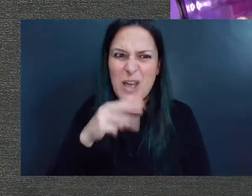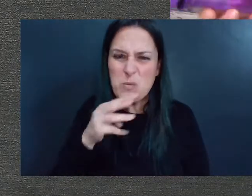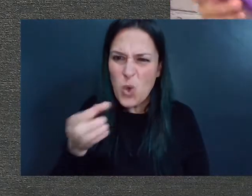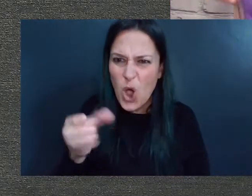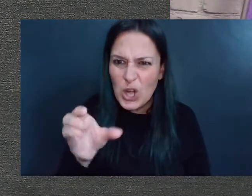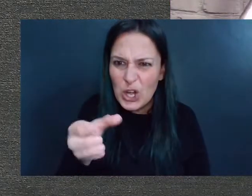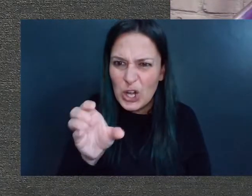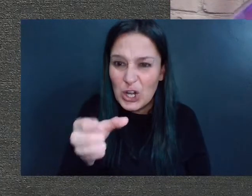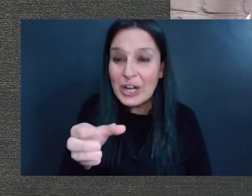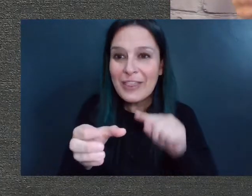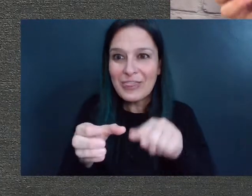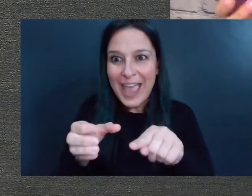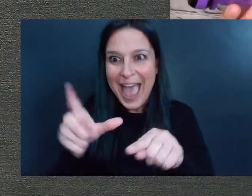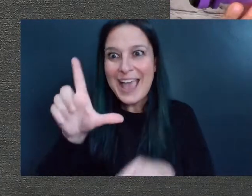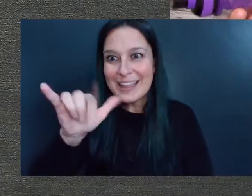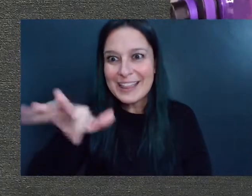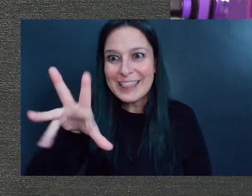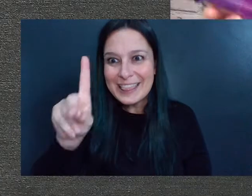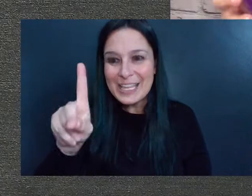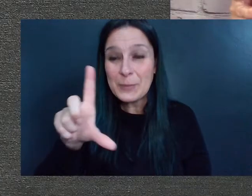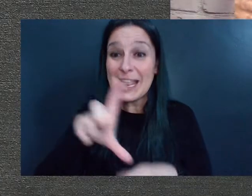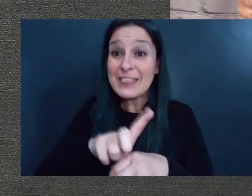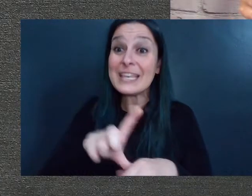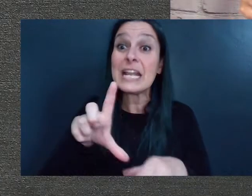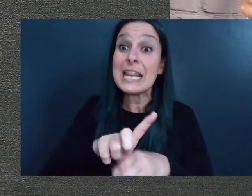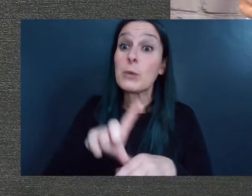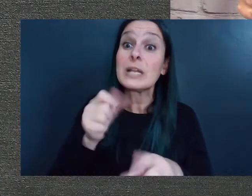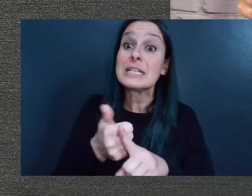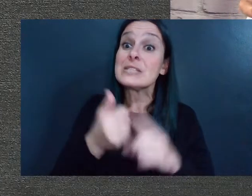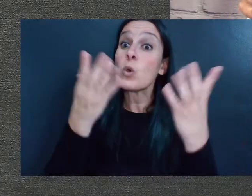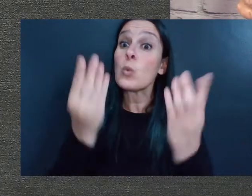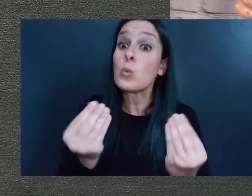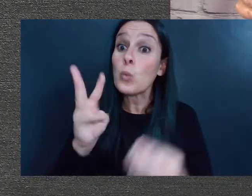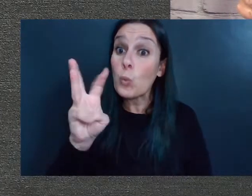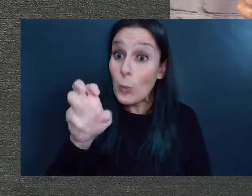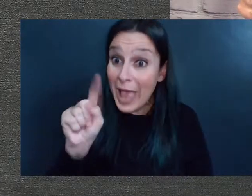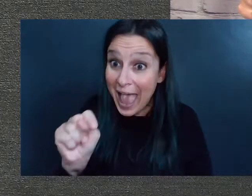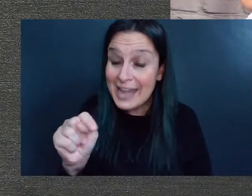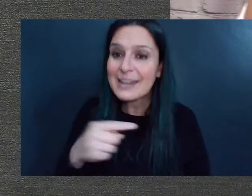Liquid is wet and it takes the shape of the container that it's in.